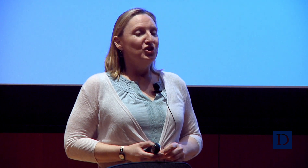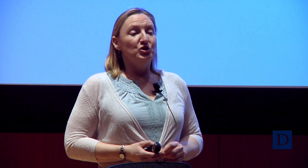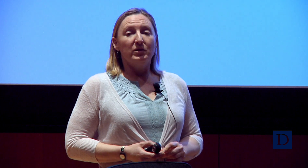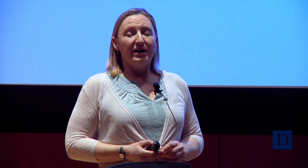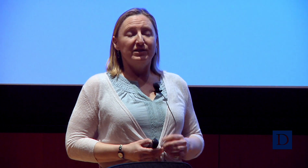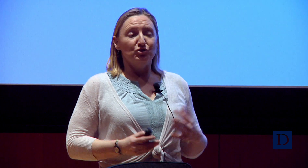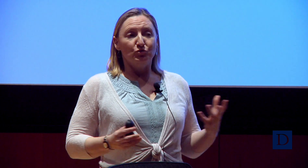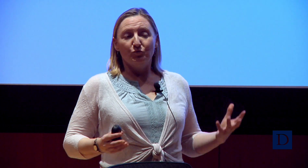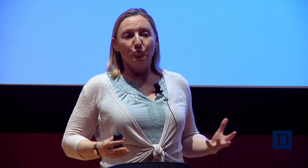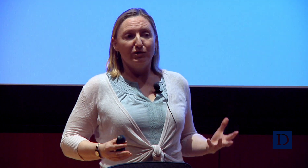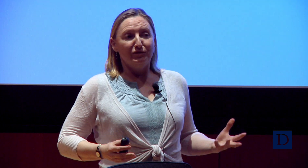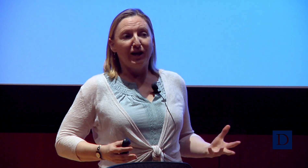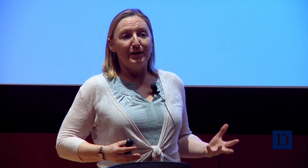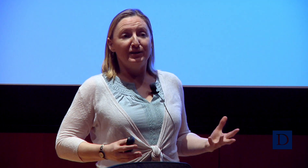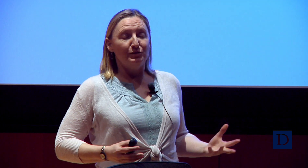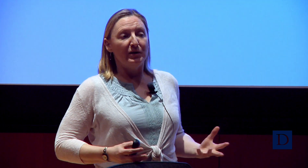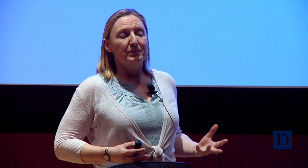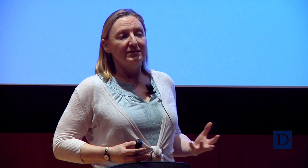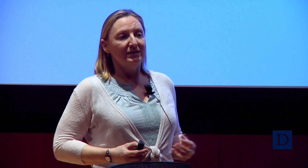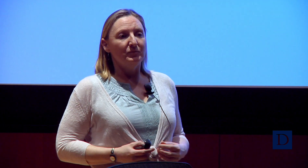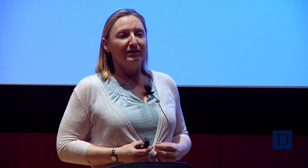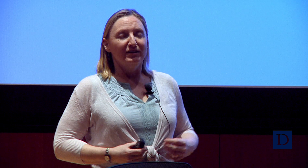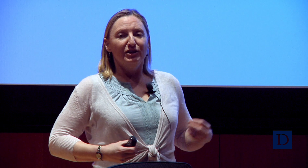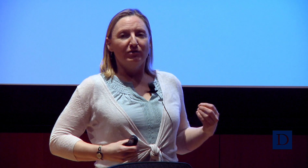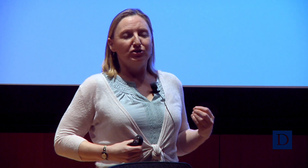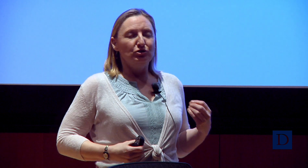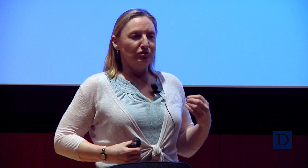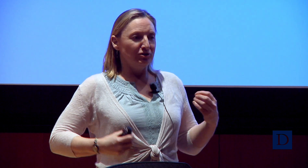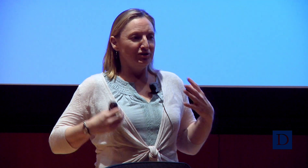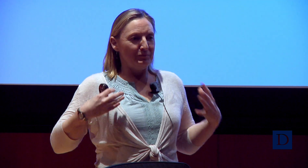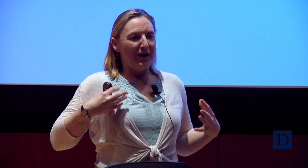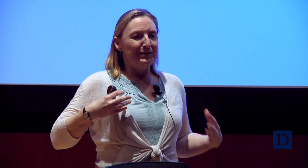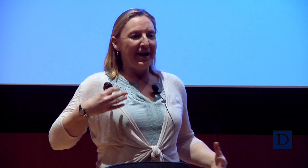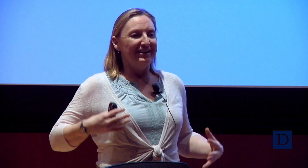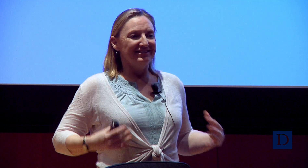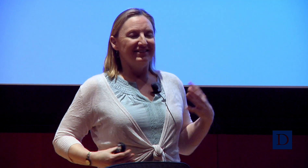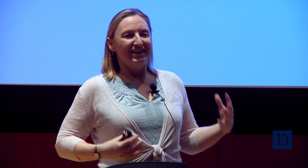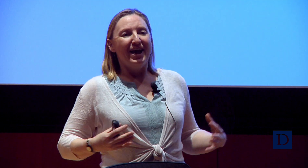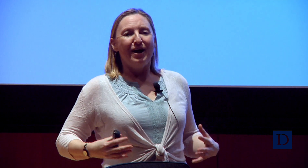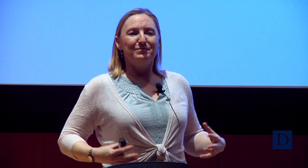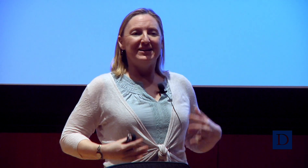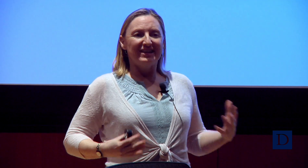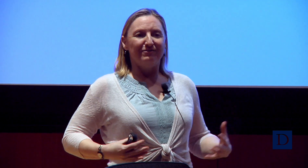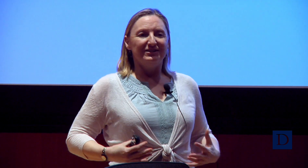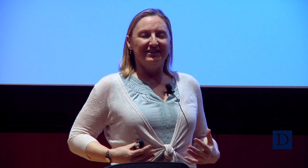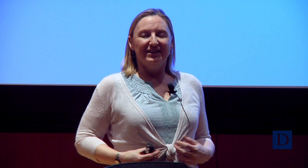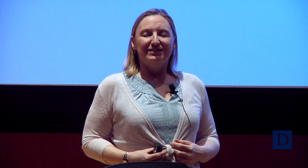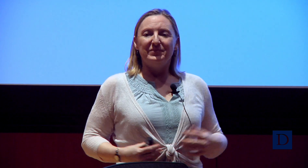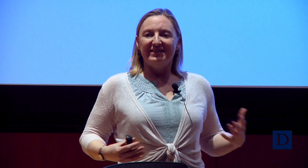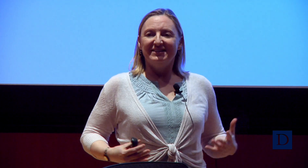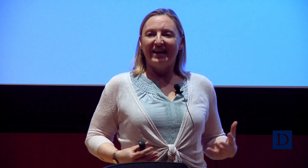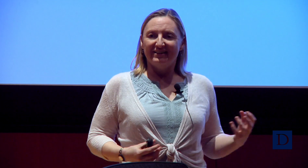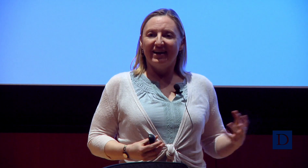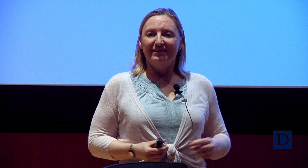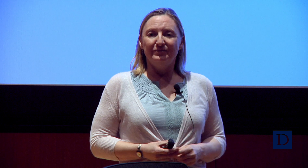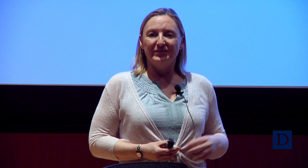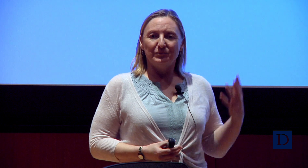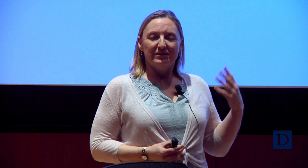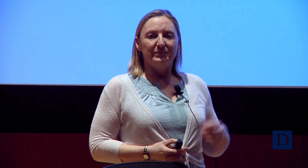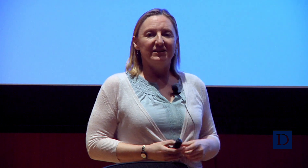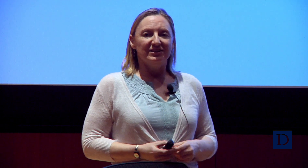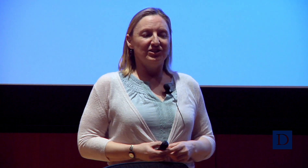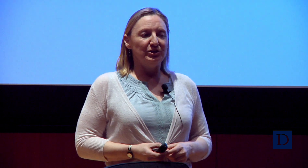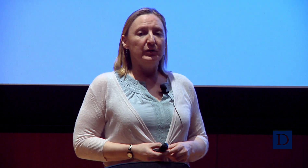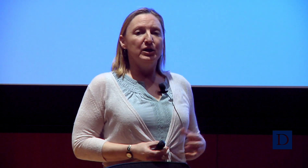So we're having this wonderful time experimenting with transducers and body packs and how to make sound something that's tactile, as well as something to listen to.